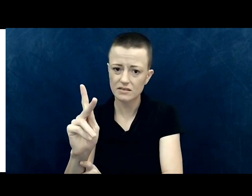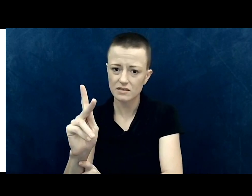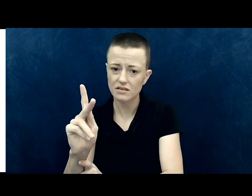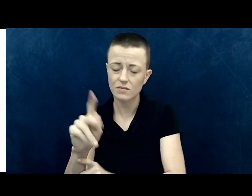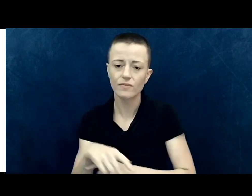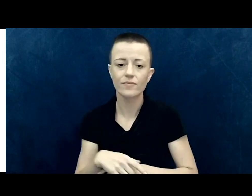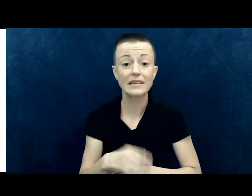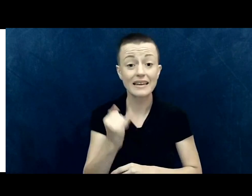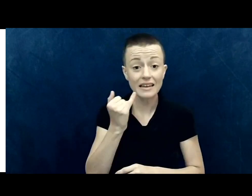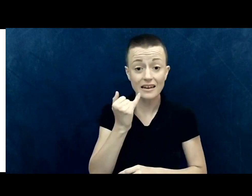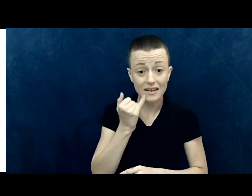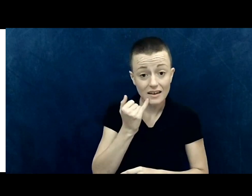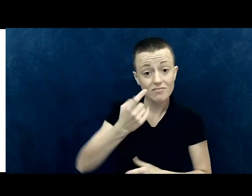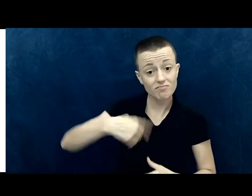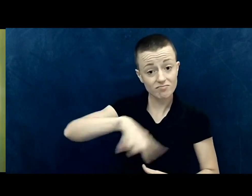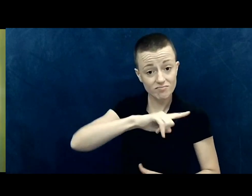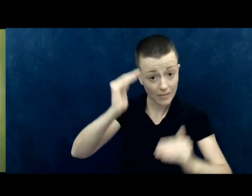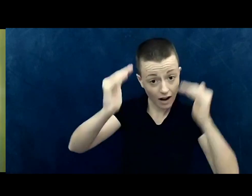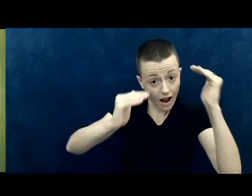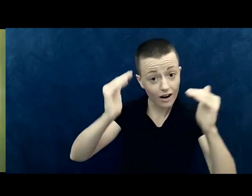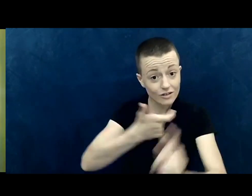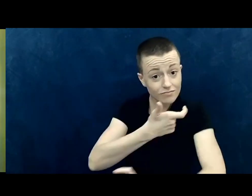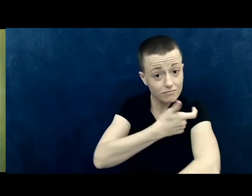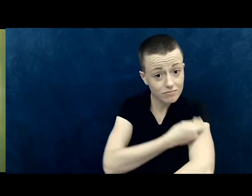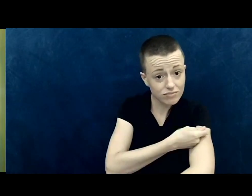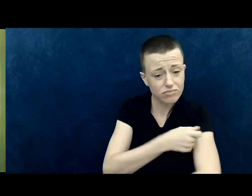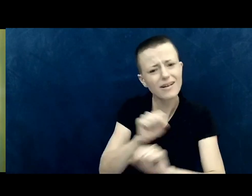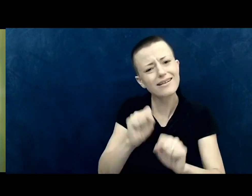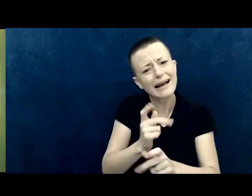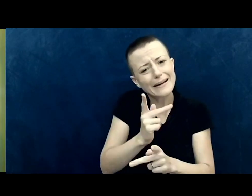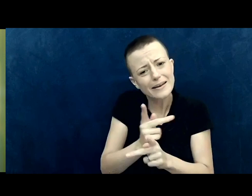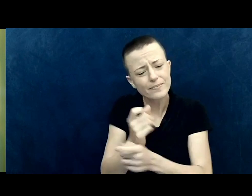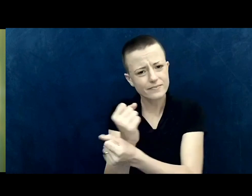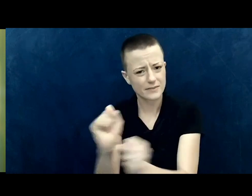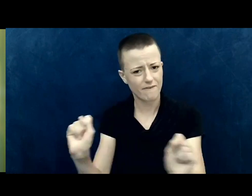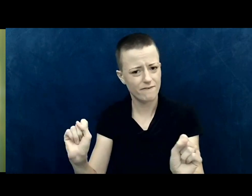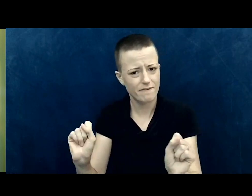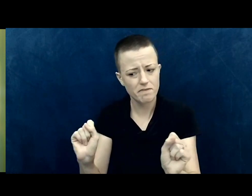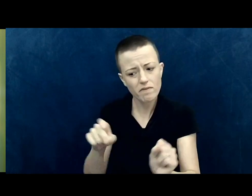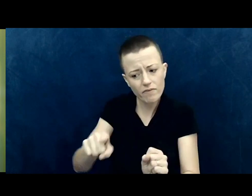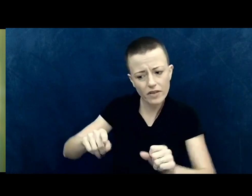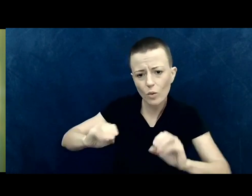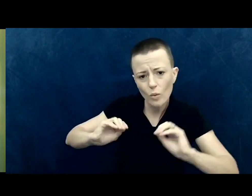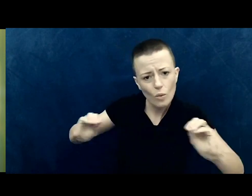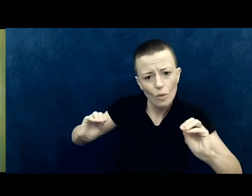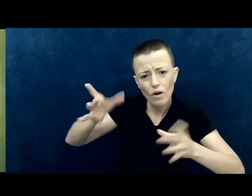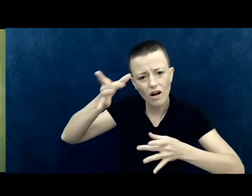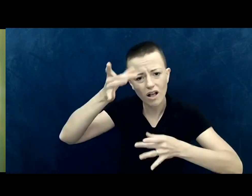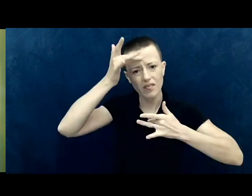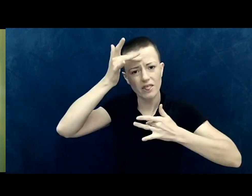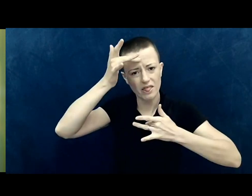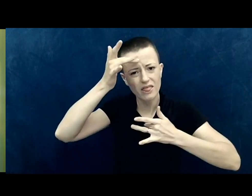and they can be kept safe. There is no perfect single intervention that will prevent the spread of COVID-19,